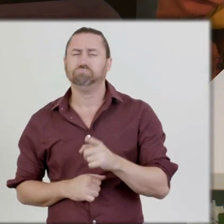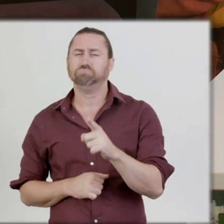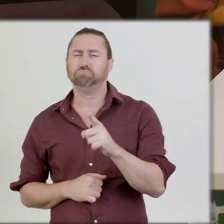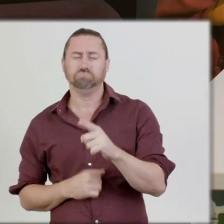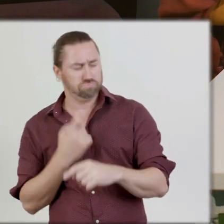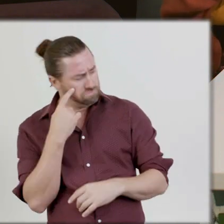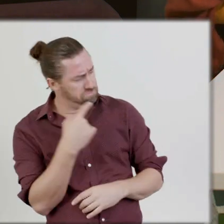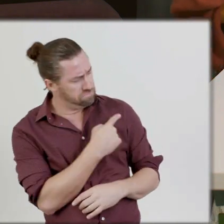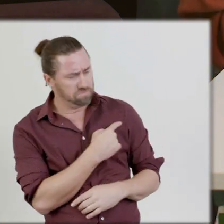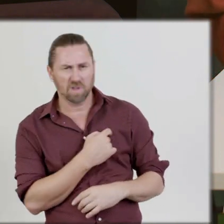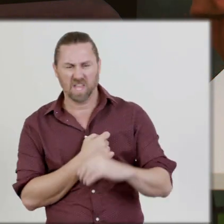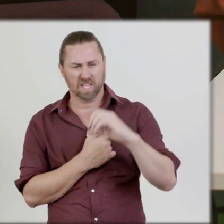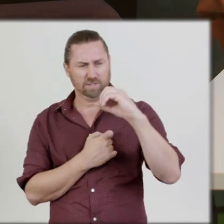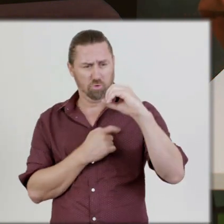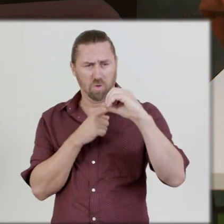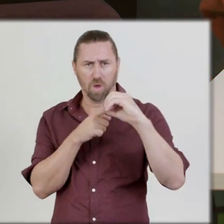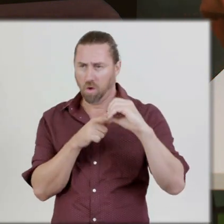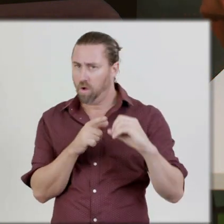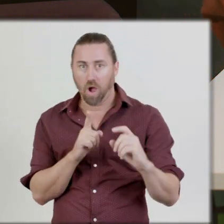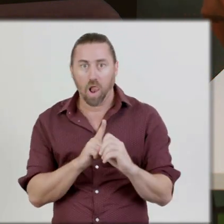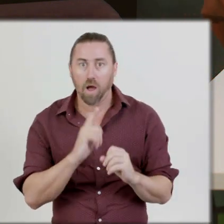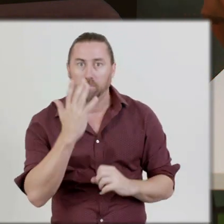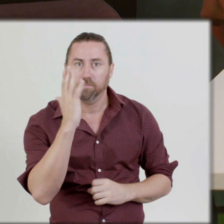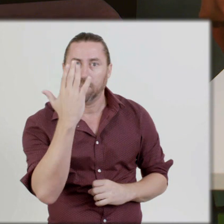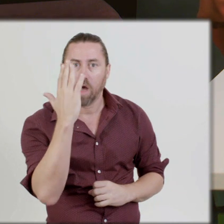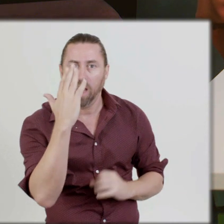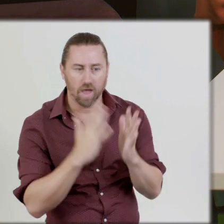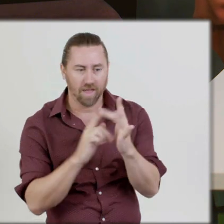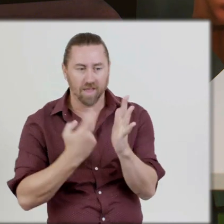Notice that zero acts as a mirror, for these numbers.